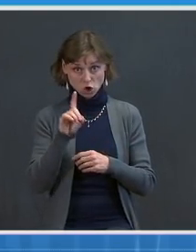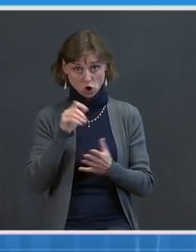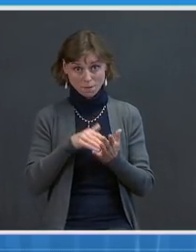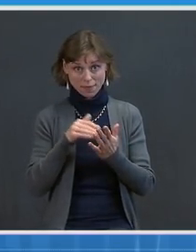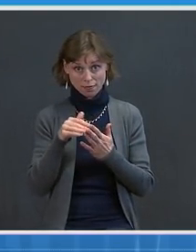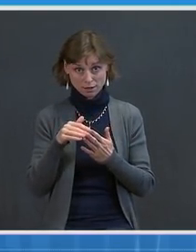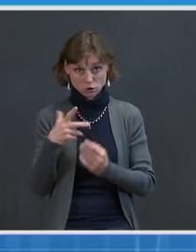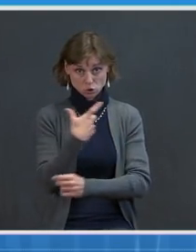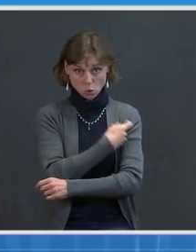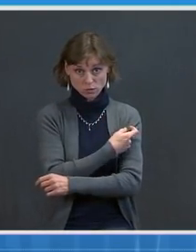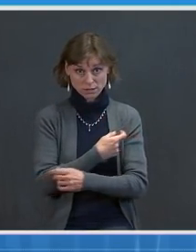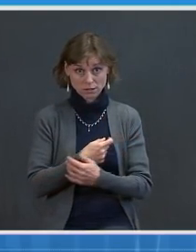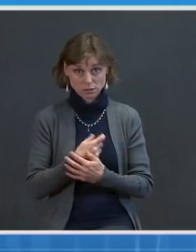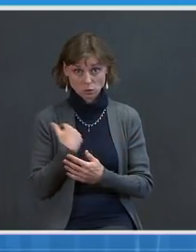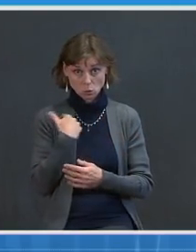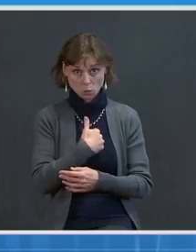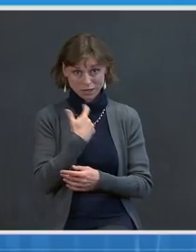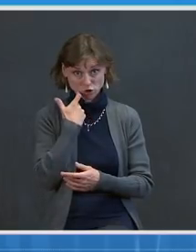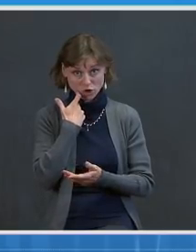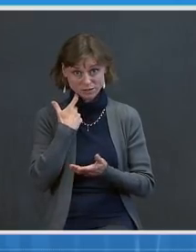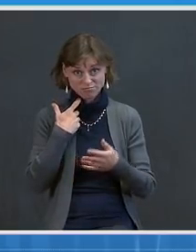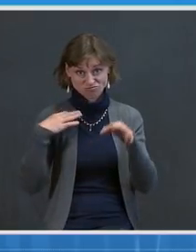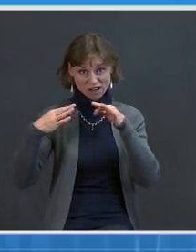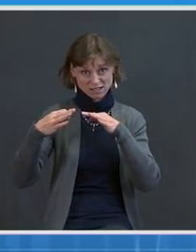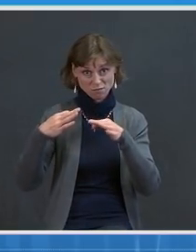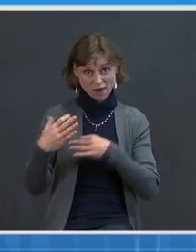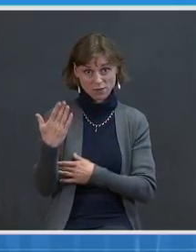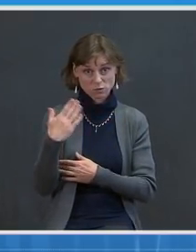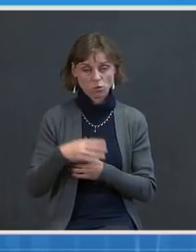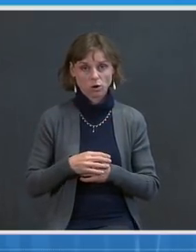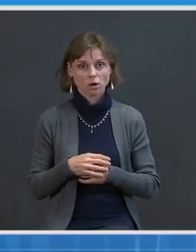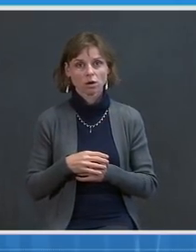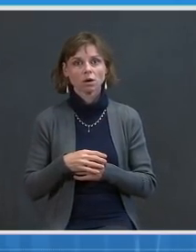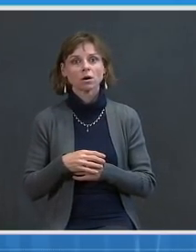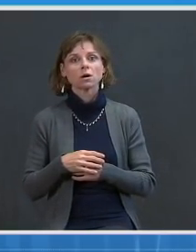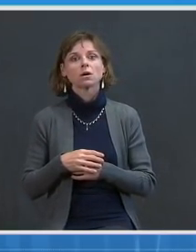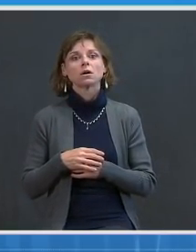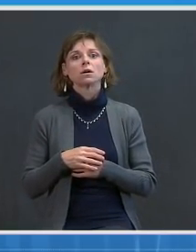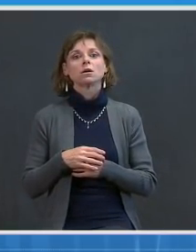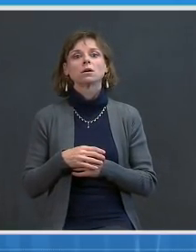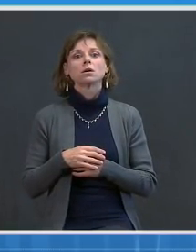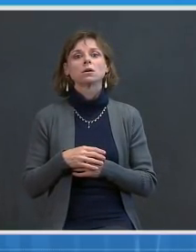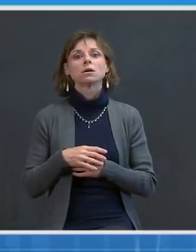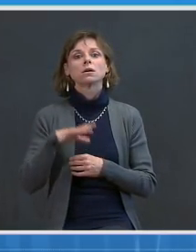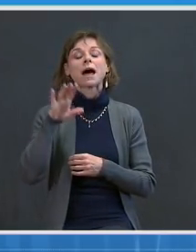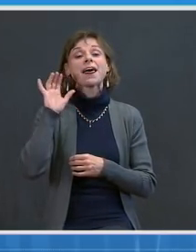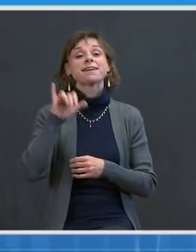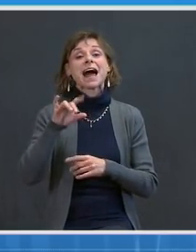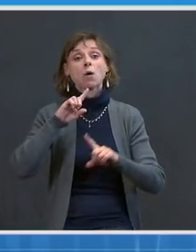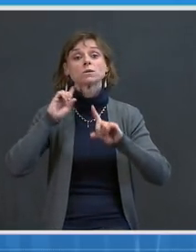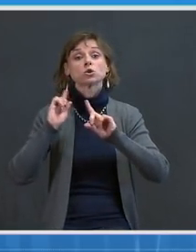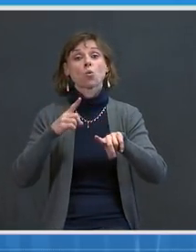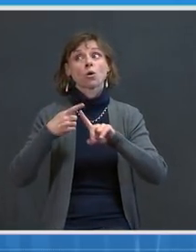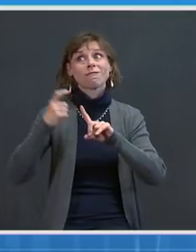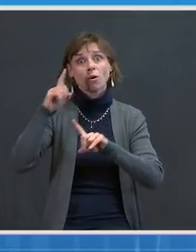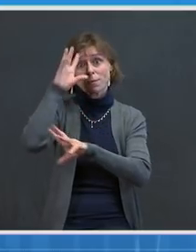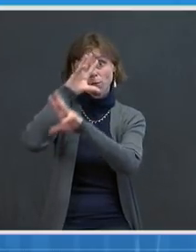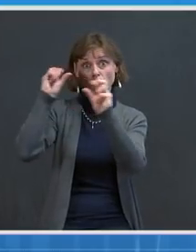that we discussed this morning was a recent order given by the President to the COVID